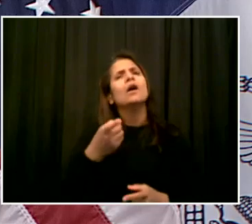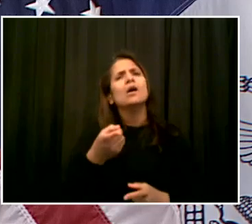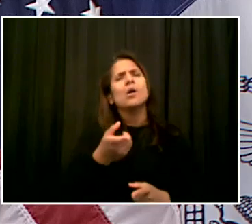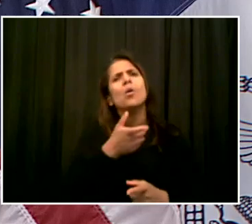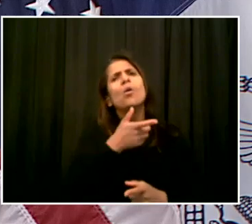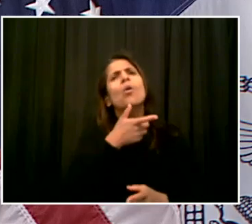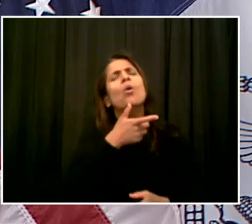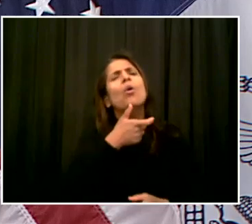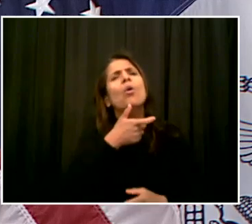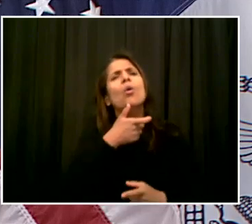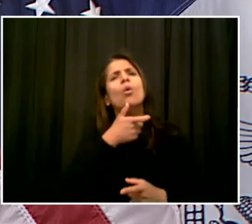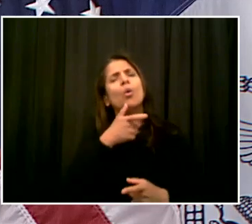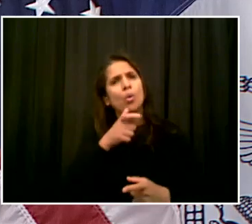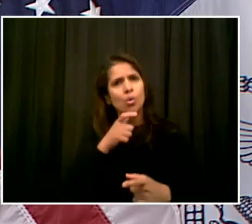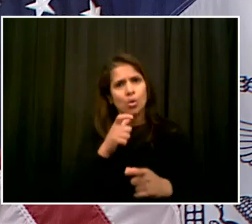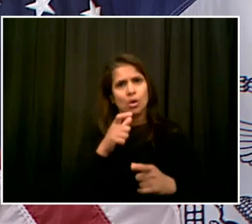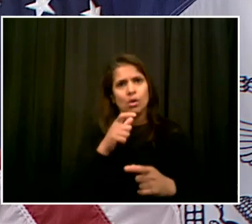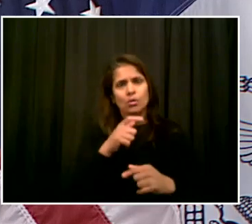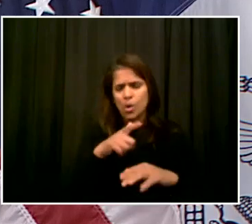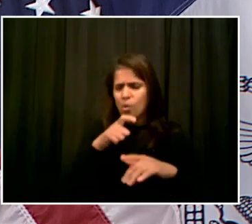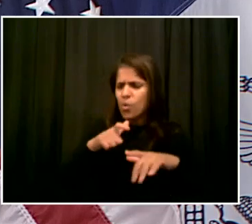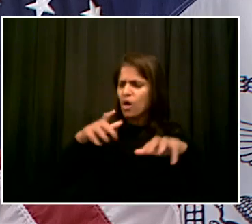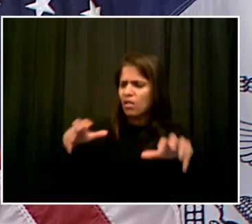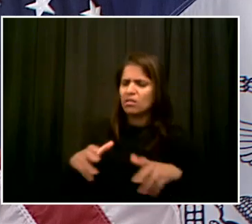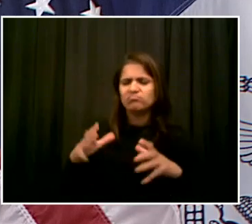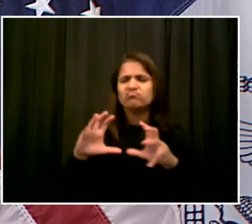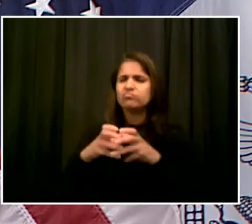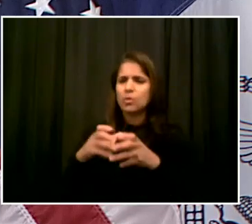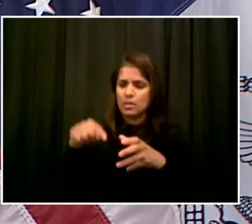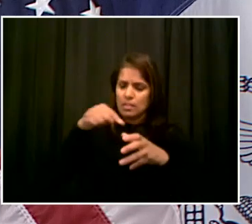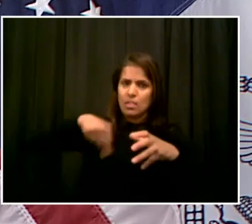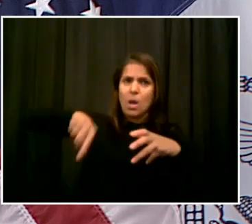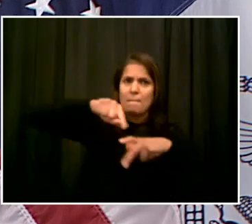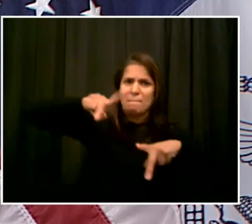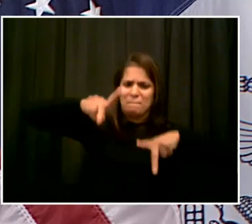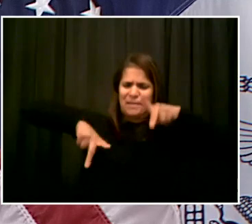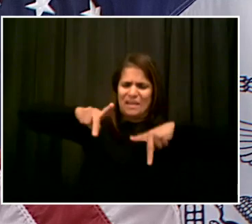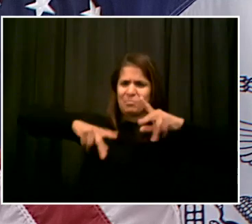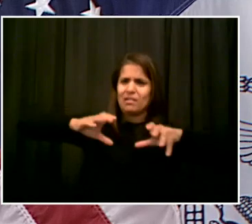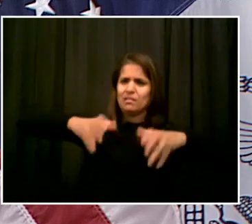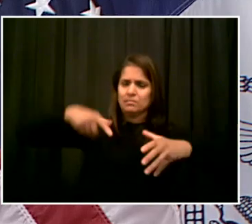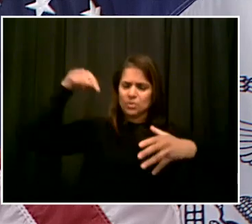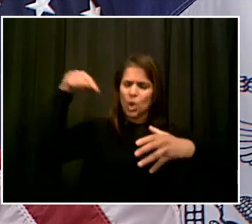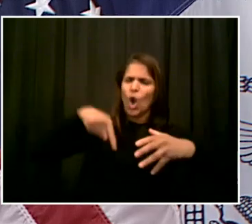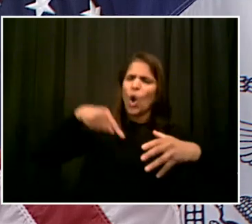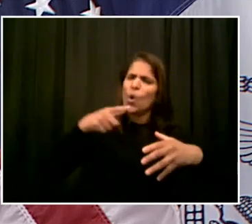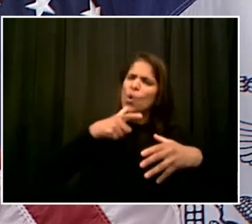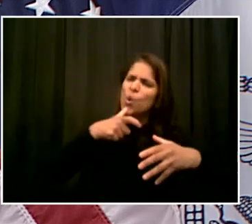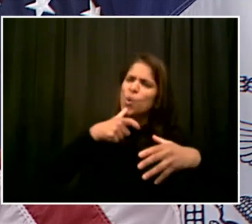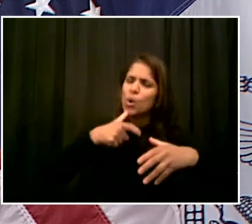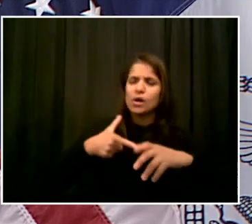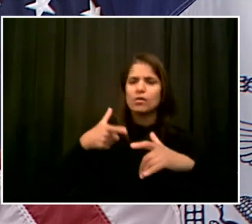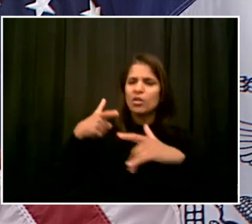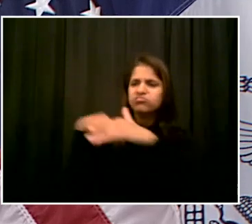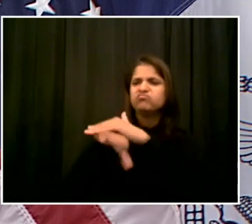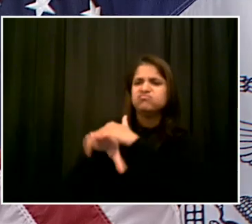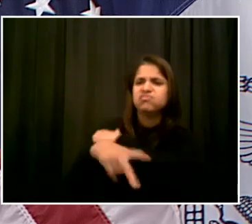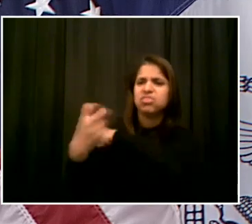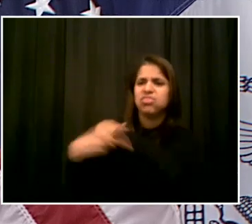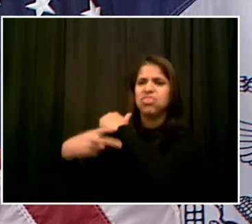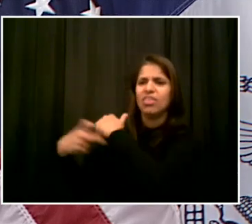THEY ARE?